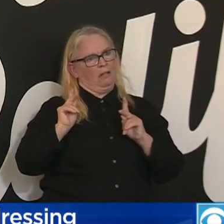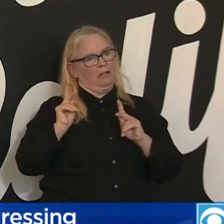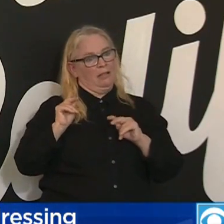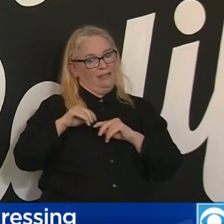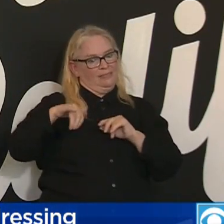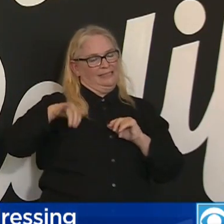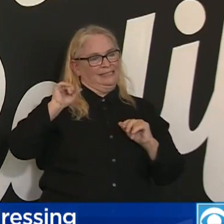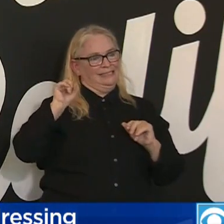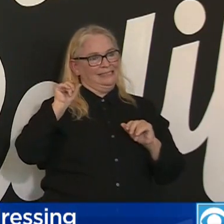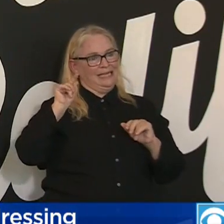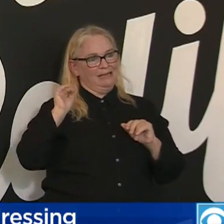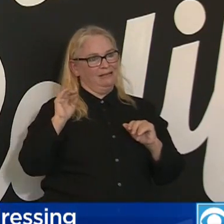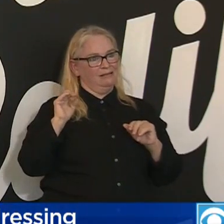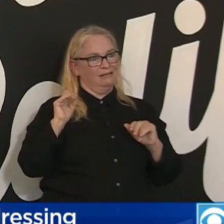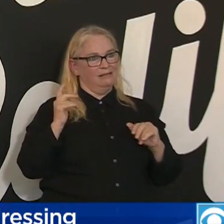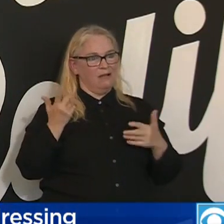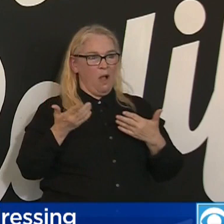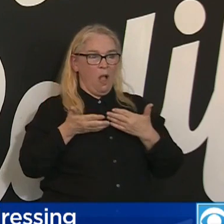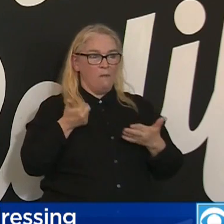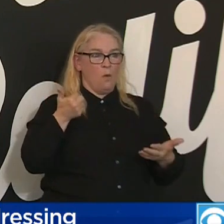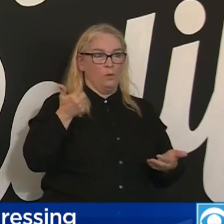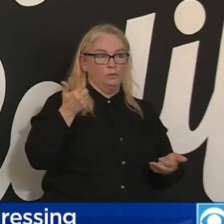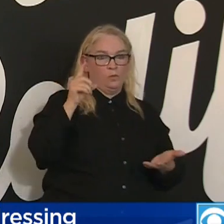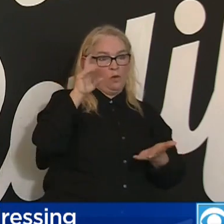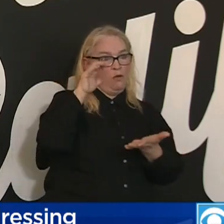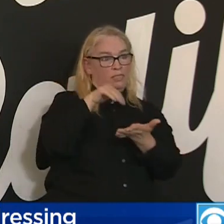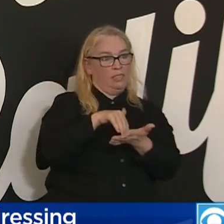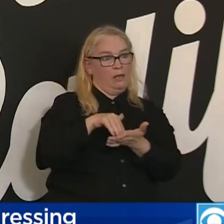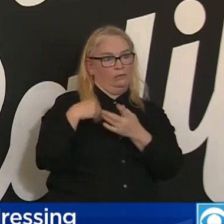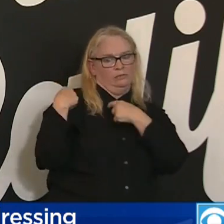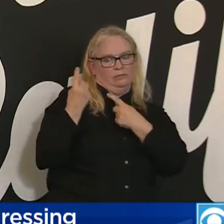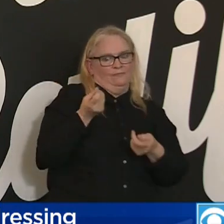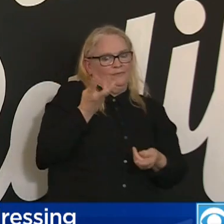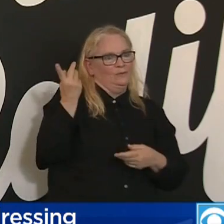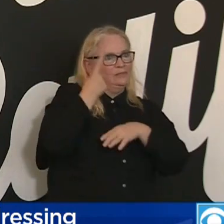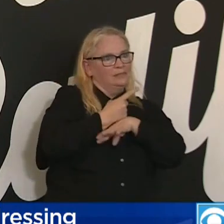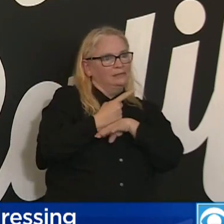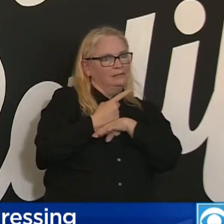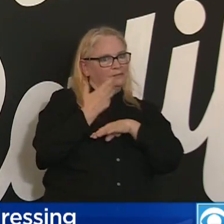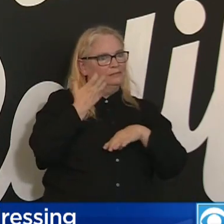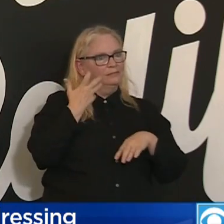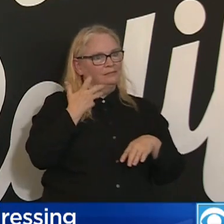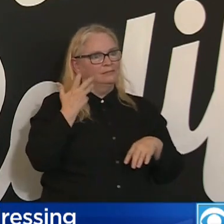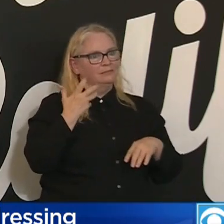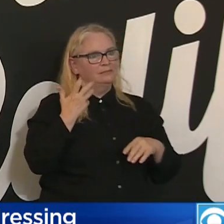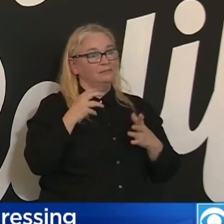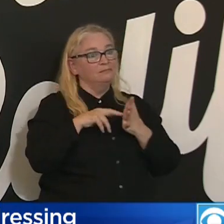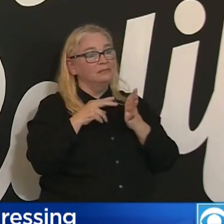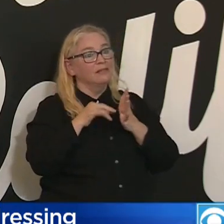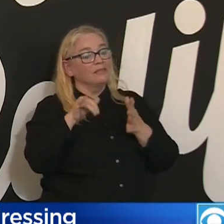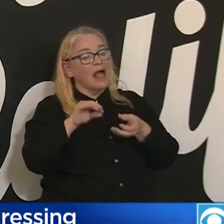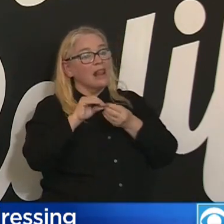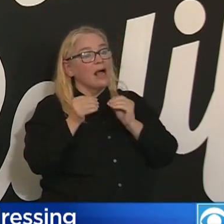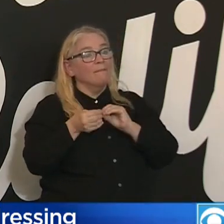CALIFORNIA. WE TESTED JUST SHY OF 780,000 PEOPLE IN THIS STATE, ROUGHLY 100,000, JUST IN THE LAST THREE